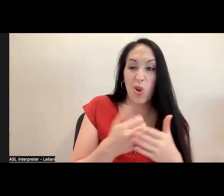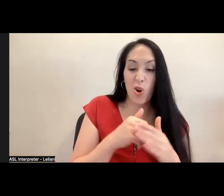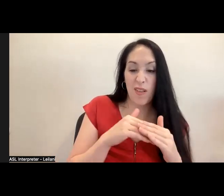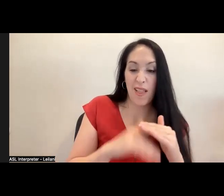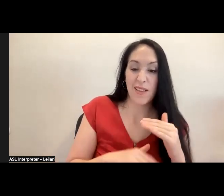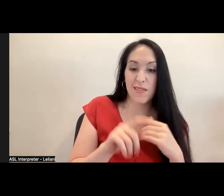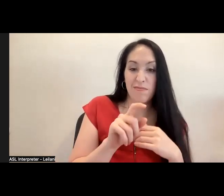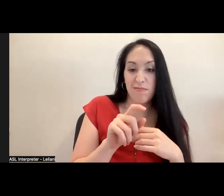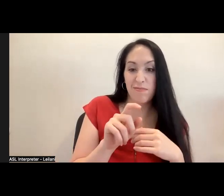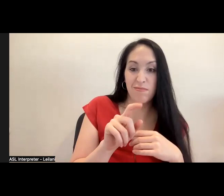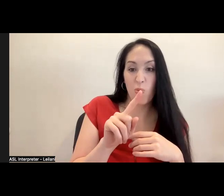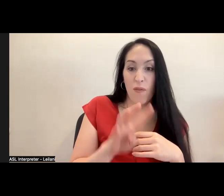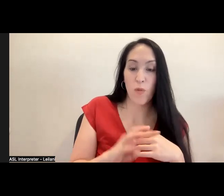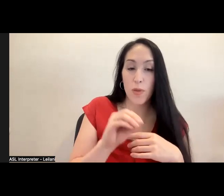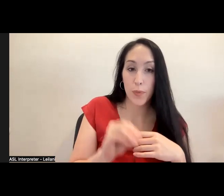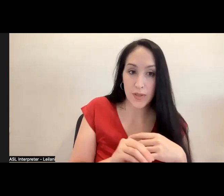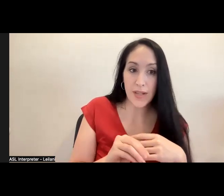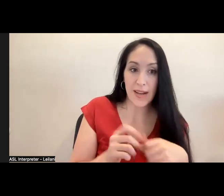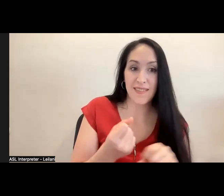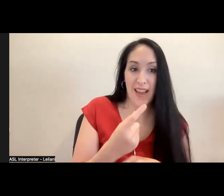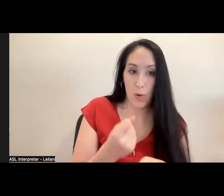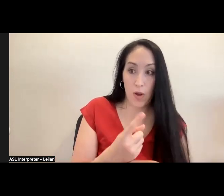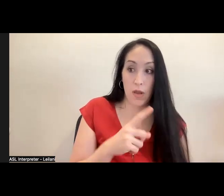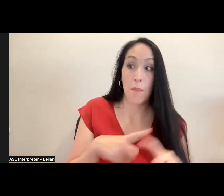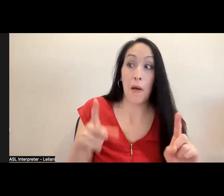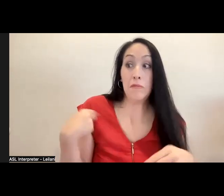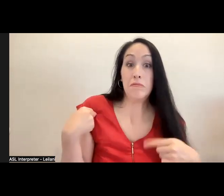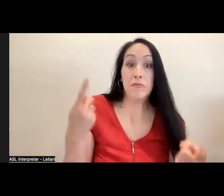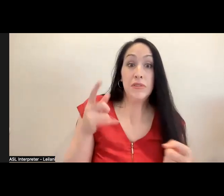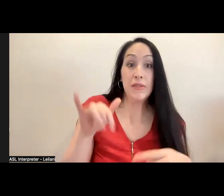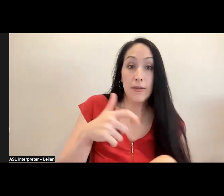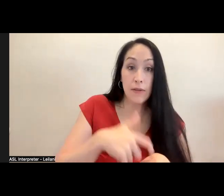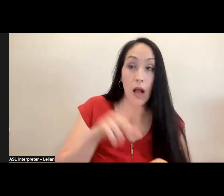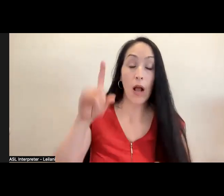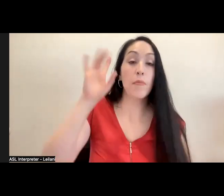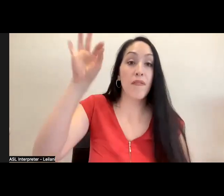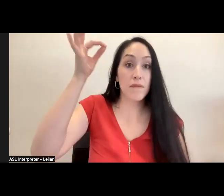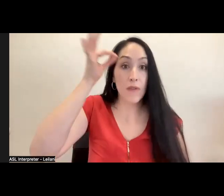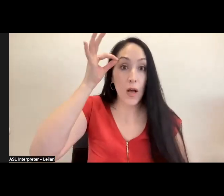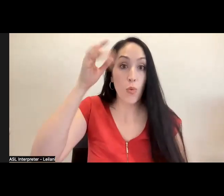11:48:21 But since then the Fans have aggressively risen, that over the last couple of years,